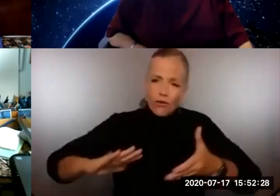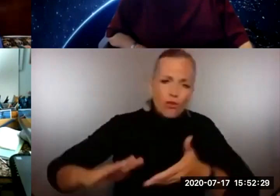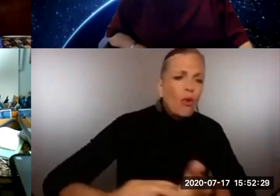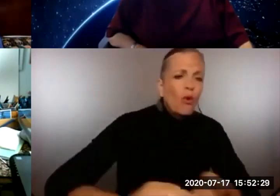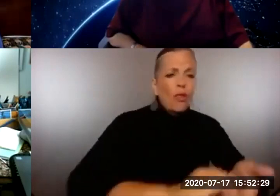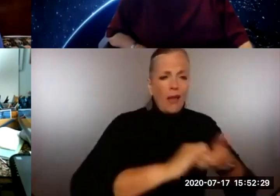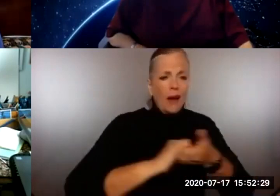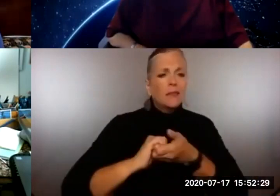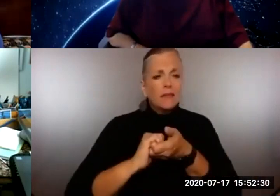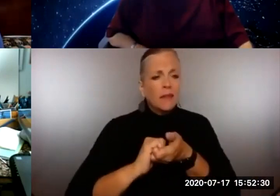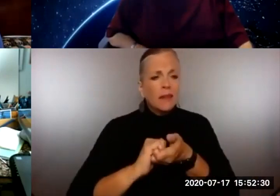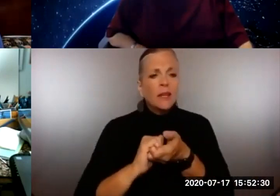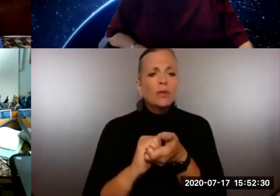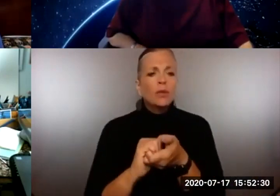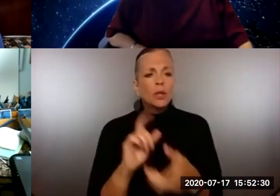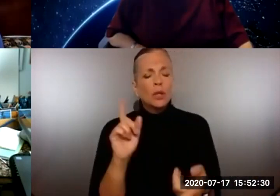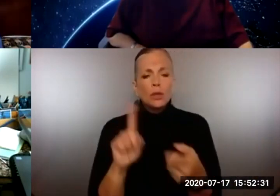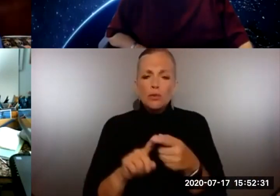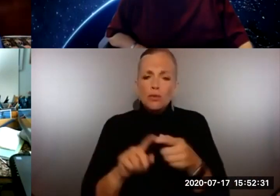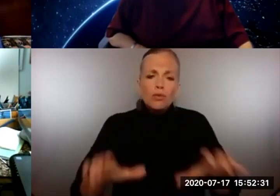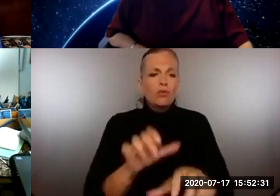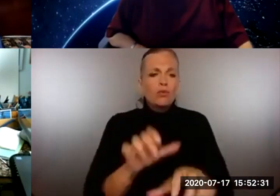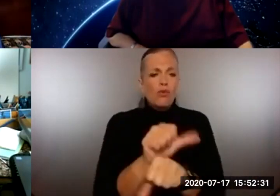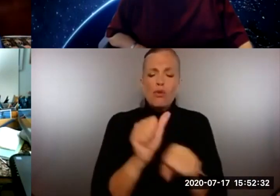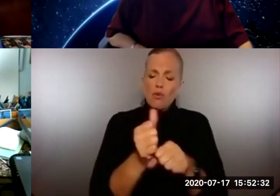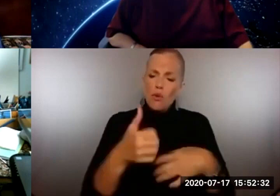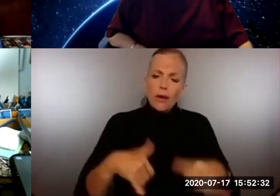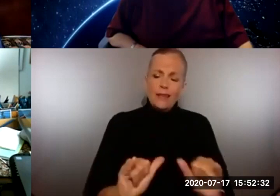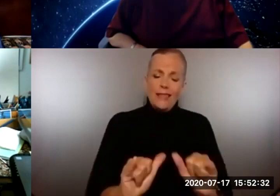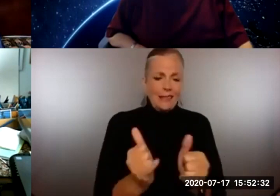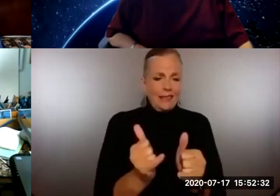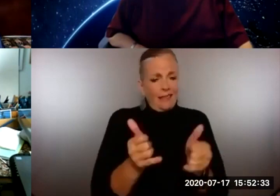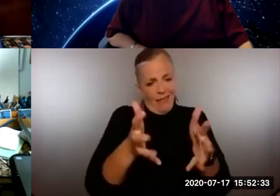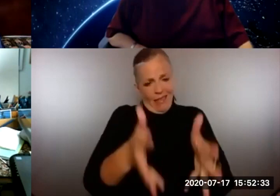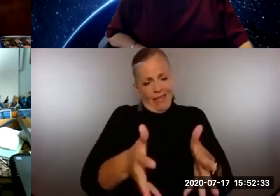to doing the work that still remains in creating greater